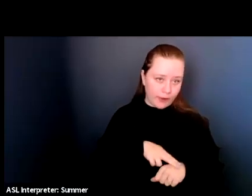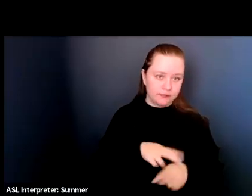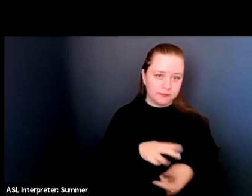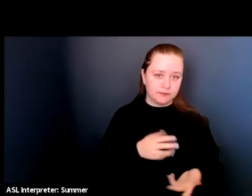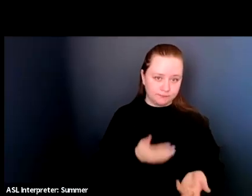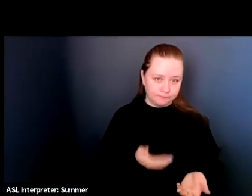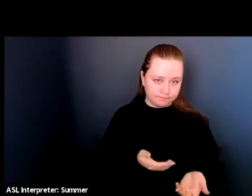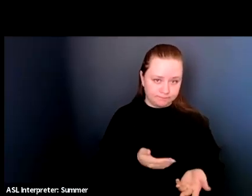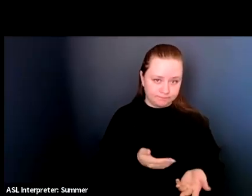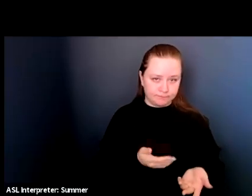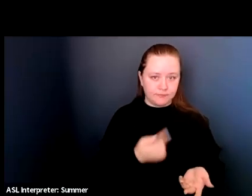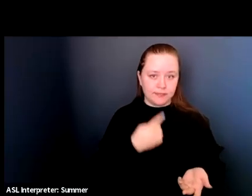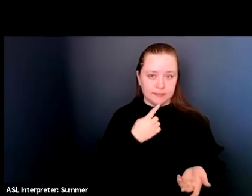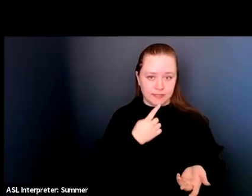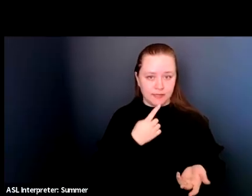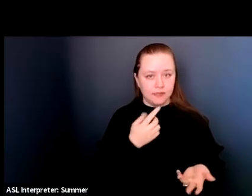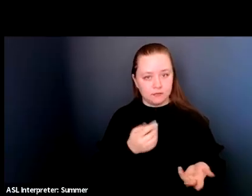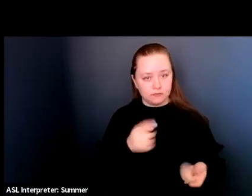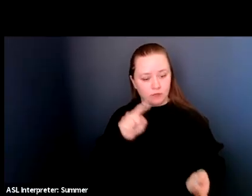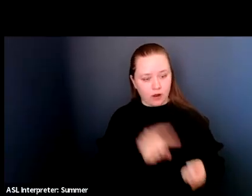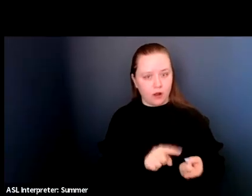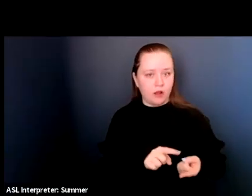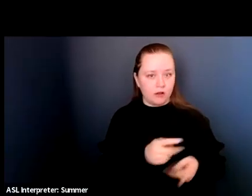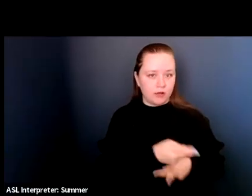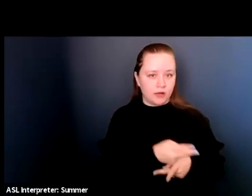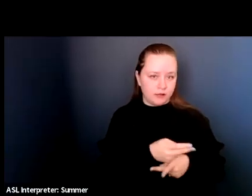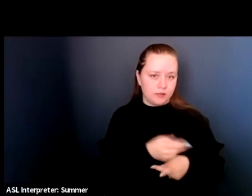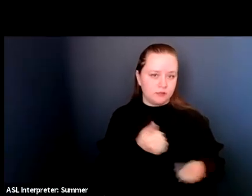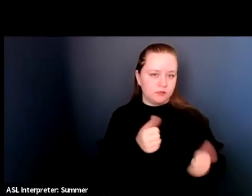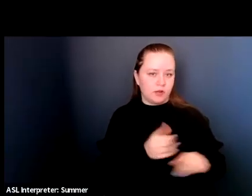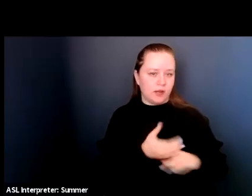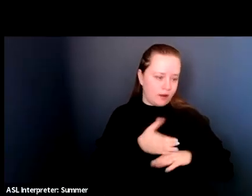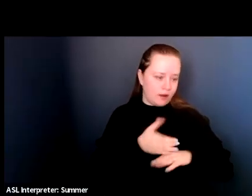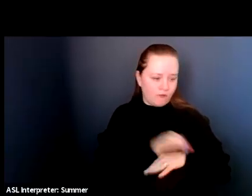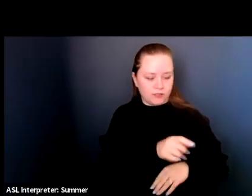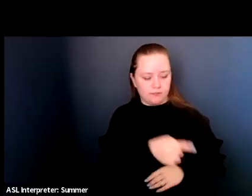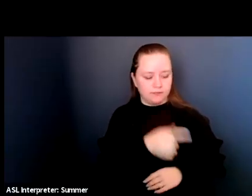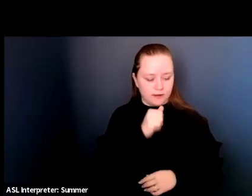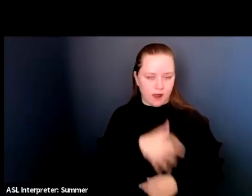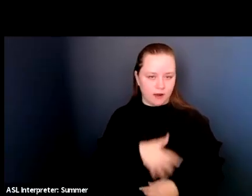that's trying to coerce people in their own reproductive planning. So I would say that it needs to be very